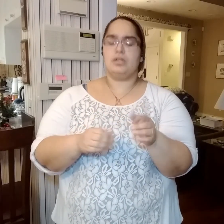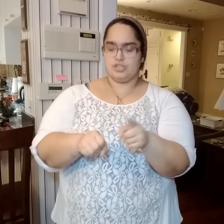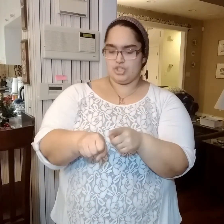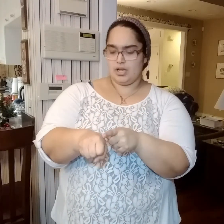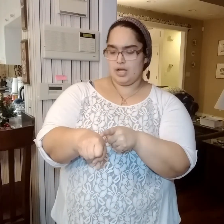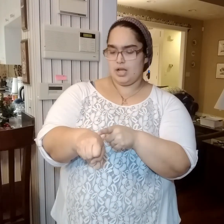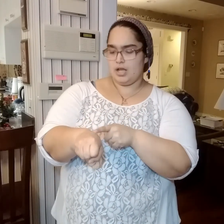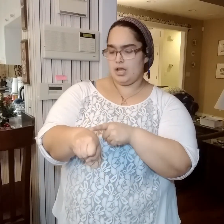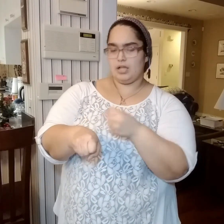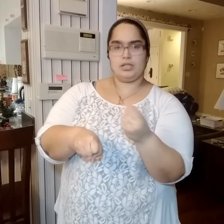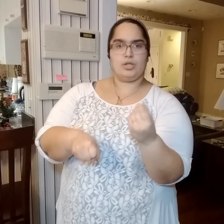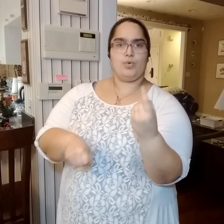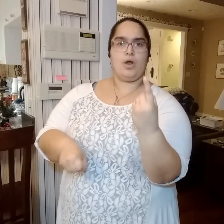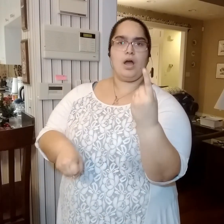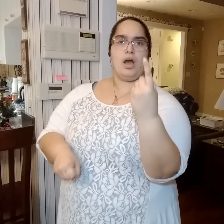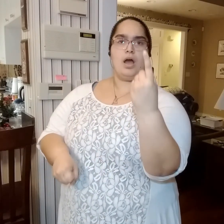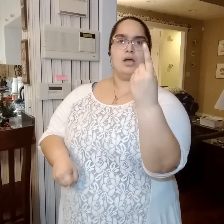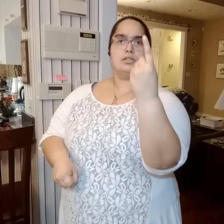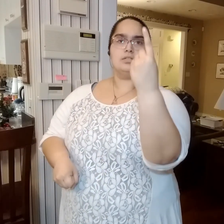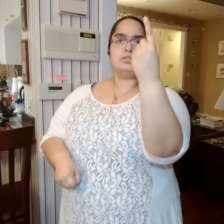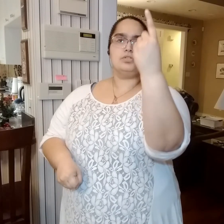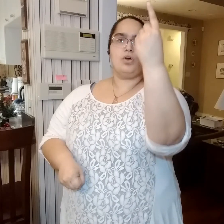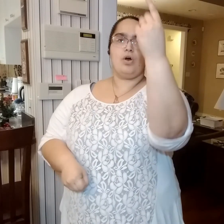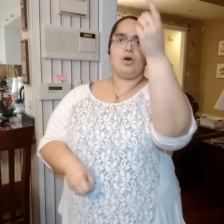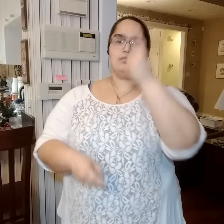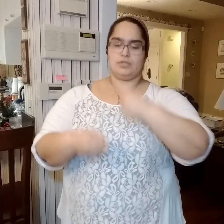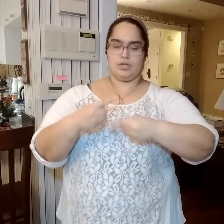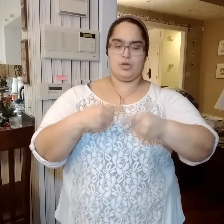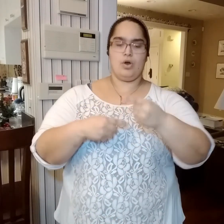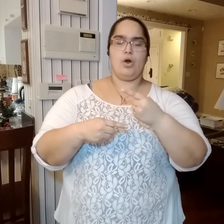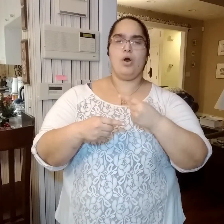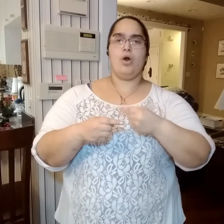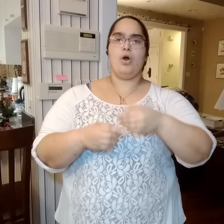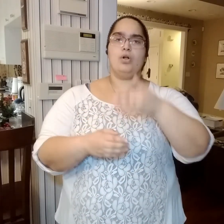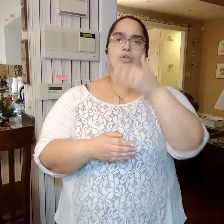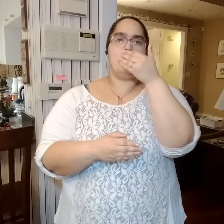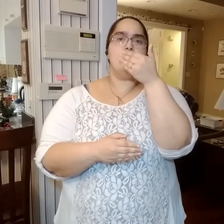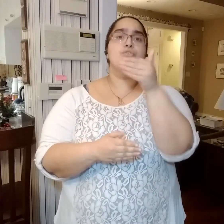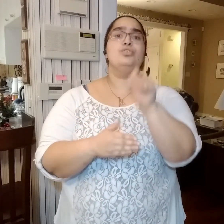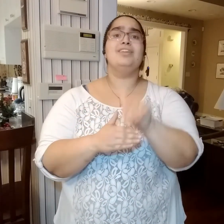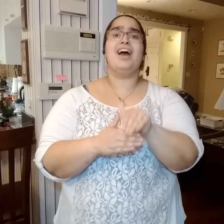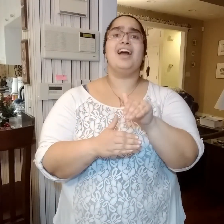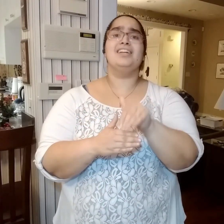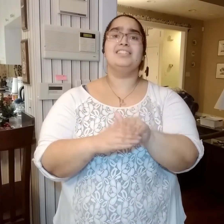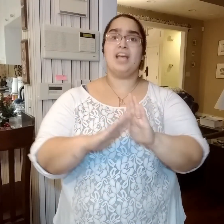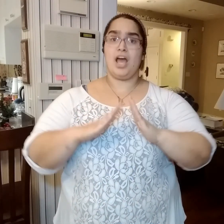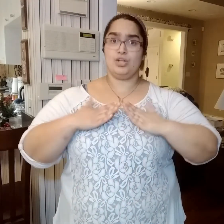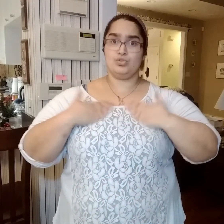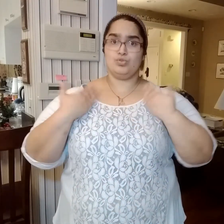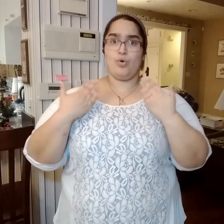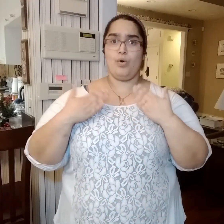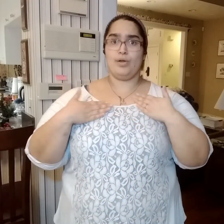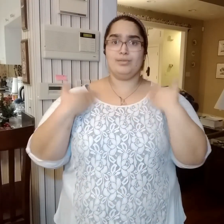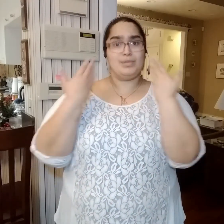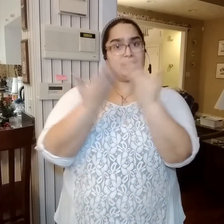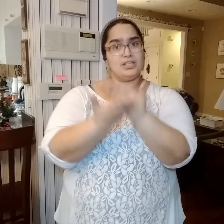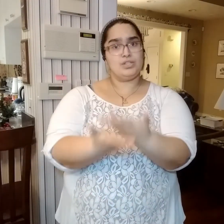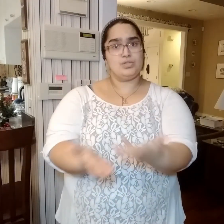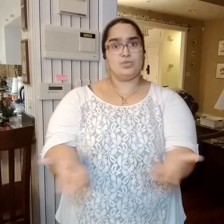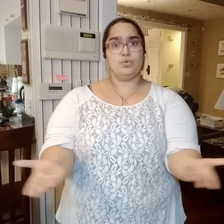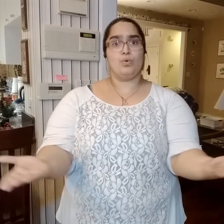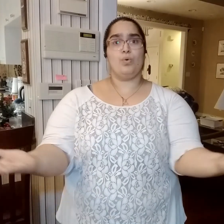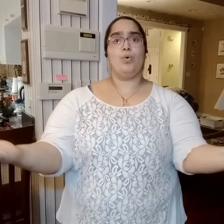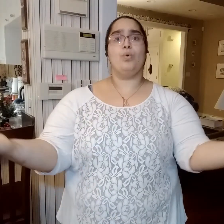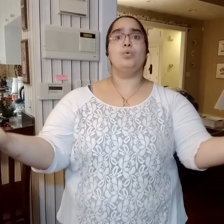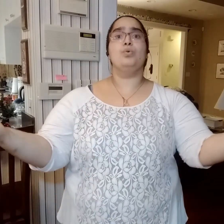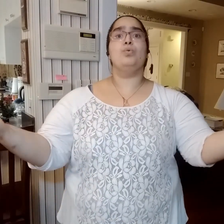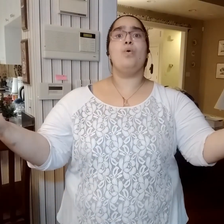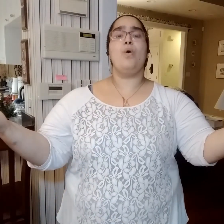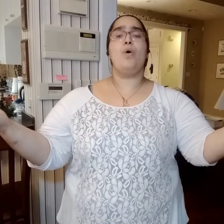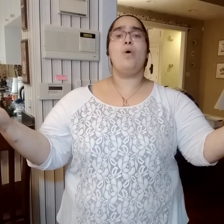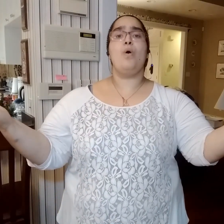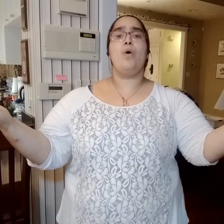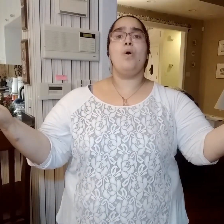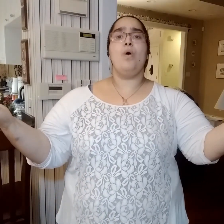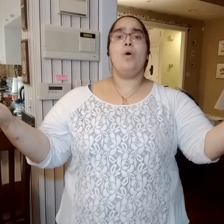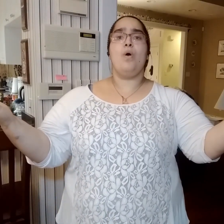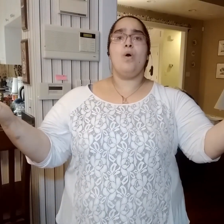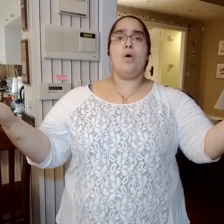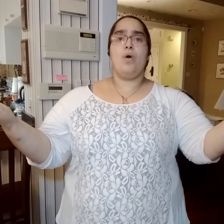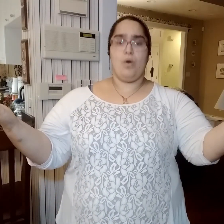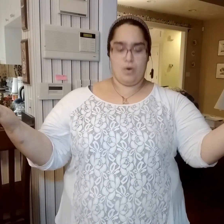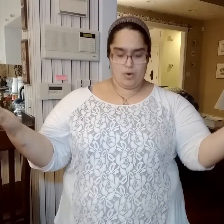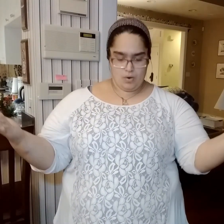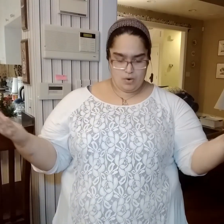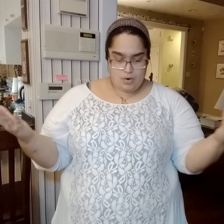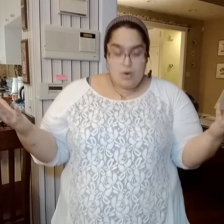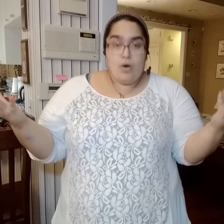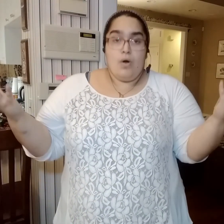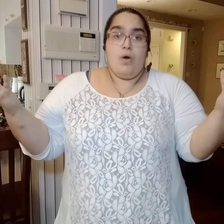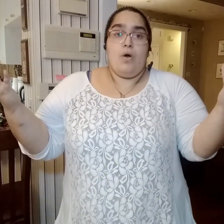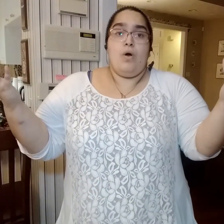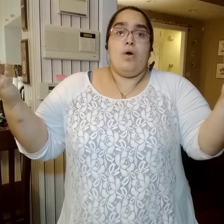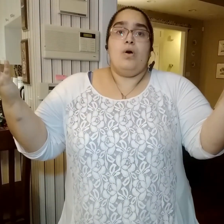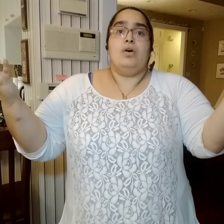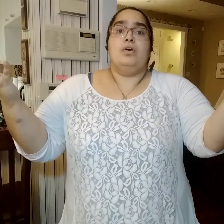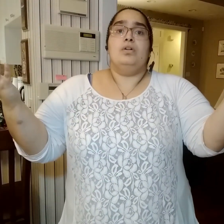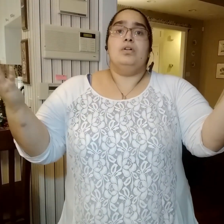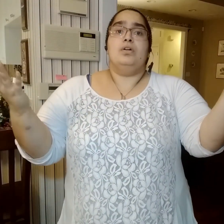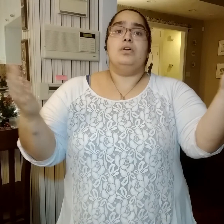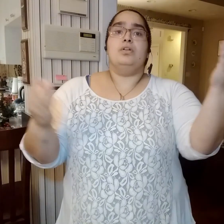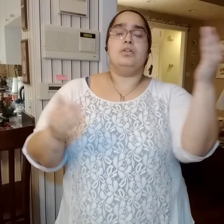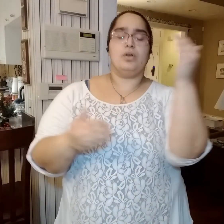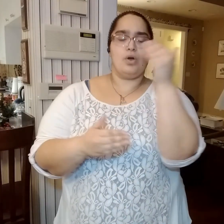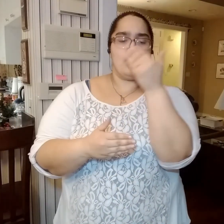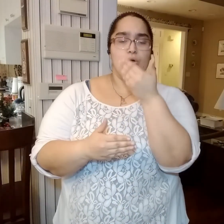Then gently rise and softly call, good night and joy be to you all.